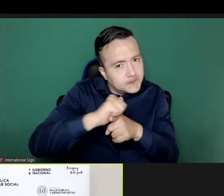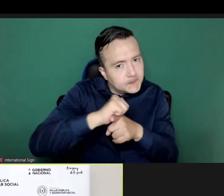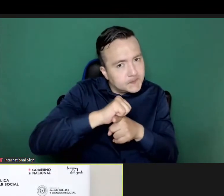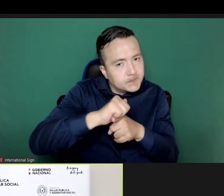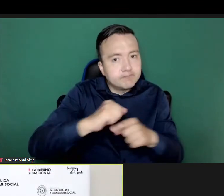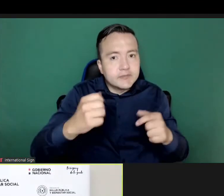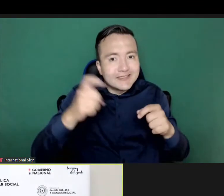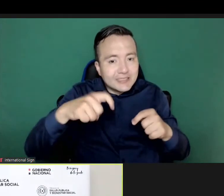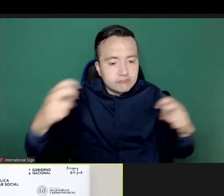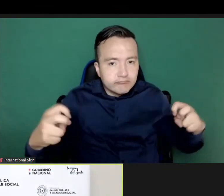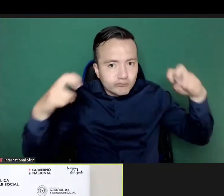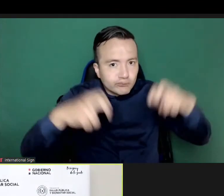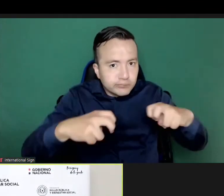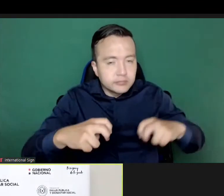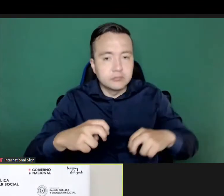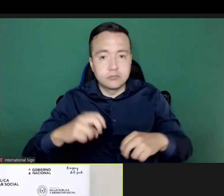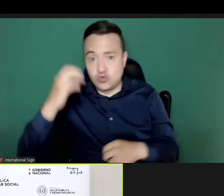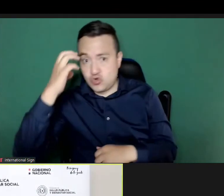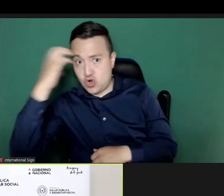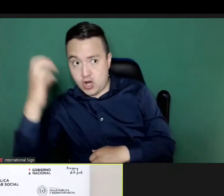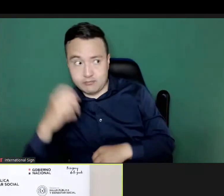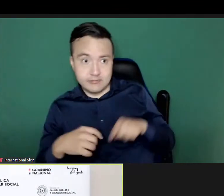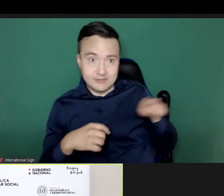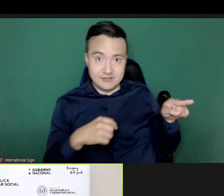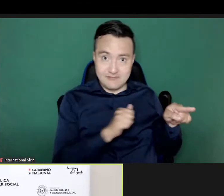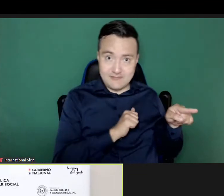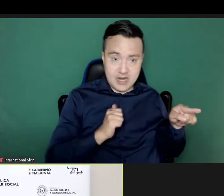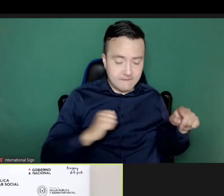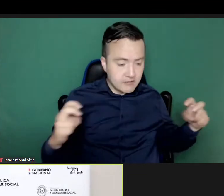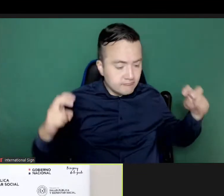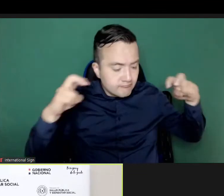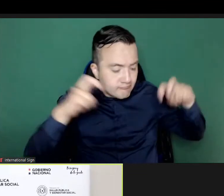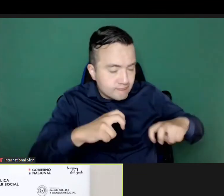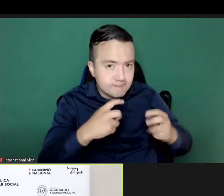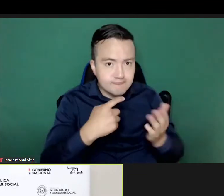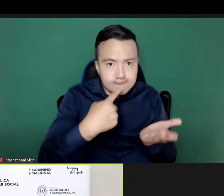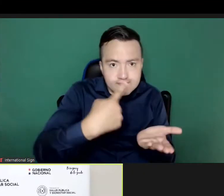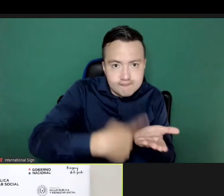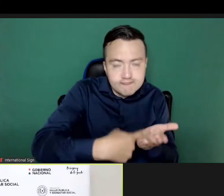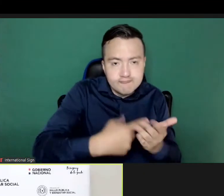we have tried to come to a consensus on protocols and management guides and things like that.